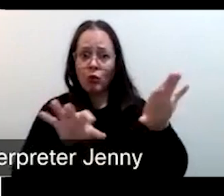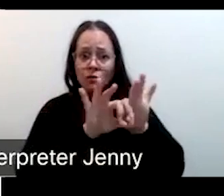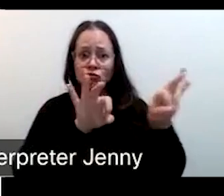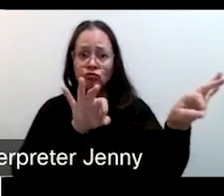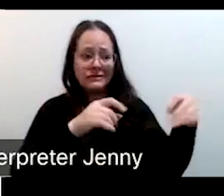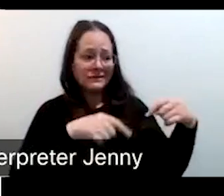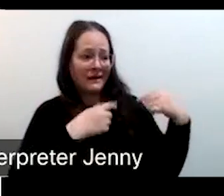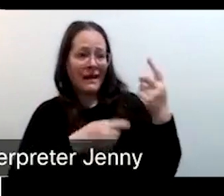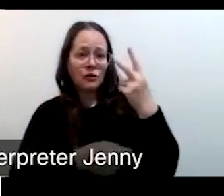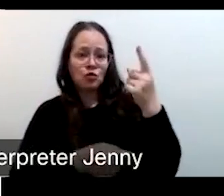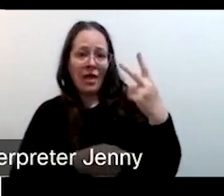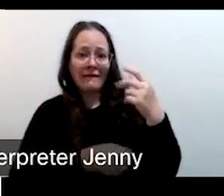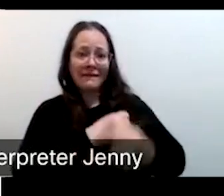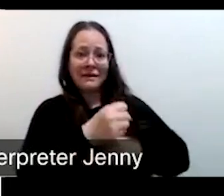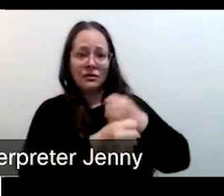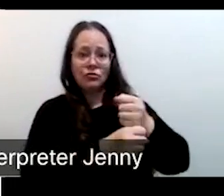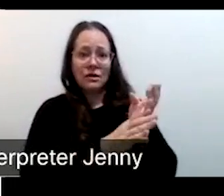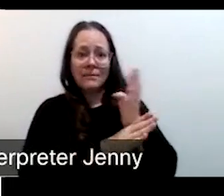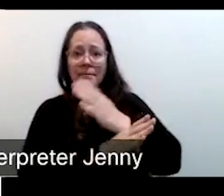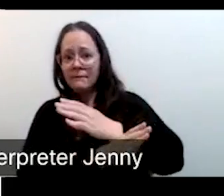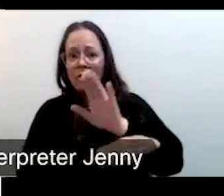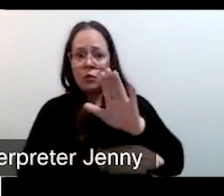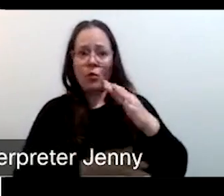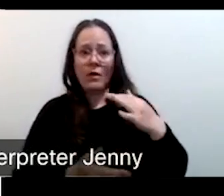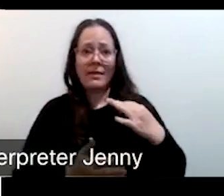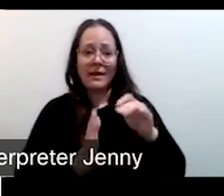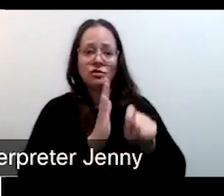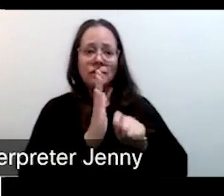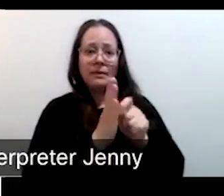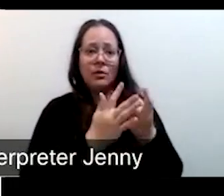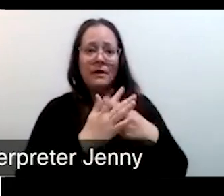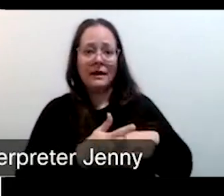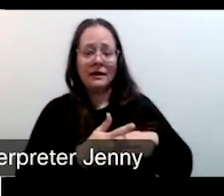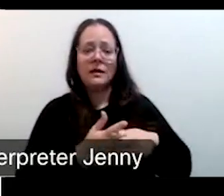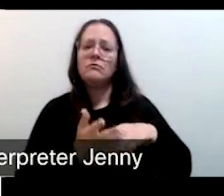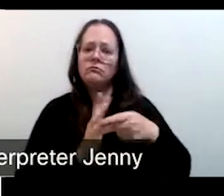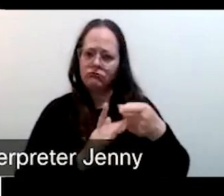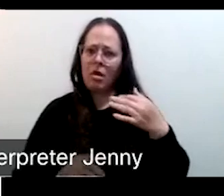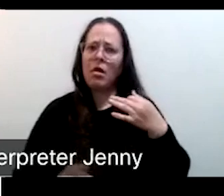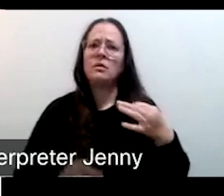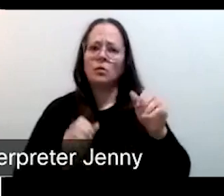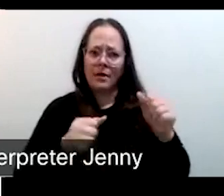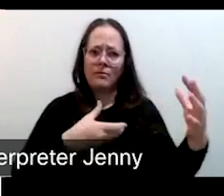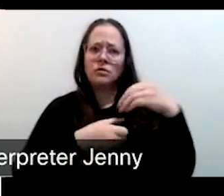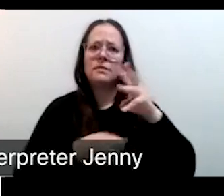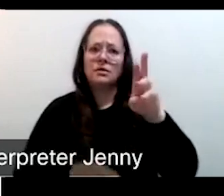years before the WRP application period begins, you are eligible to participate in the WRP.